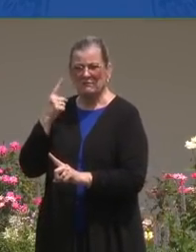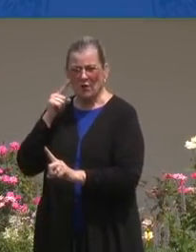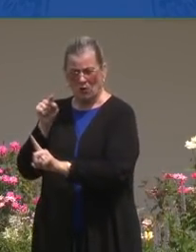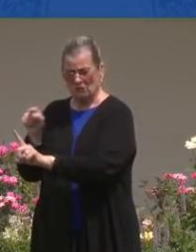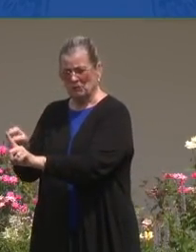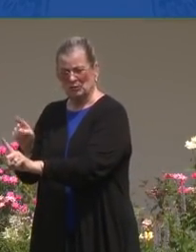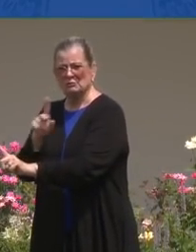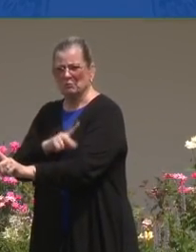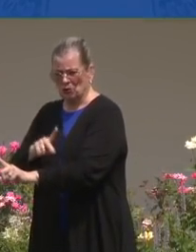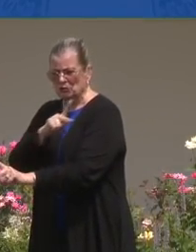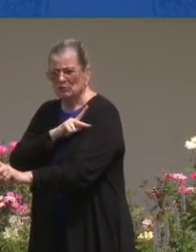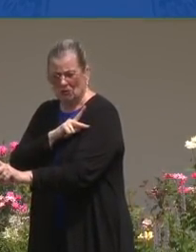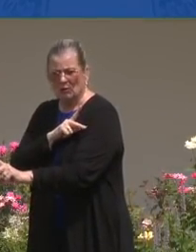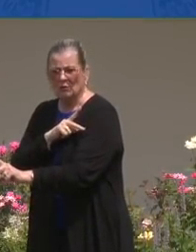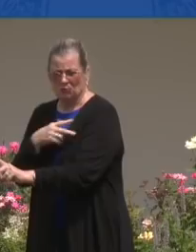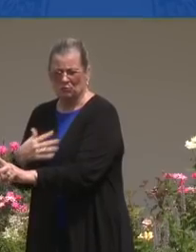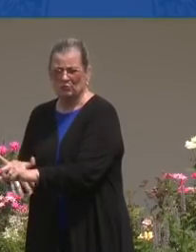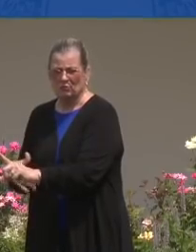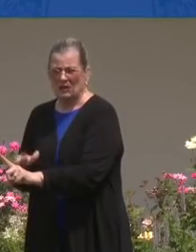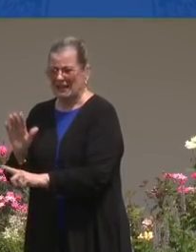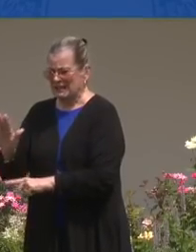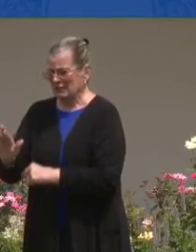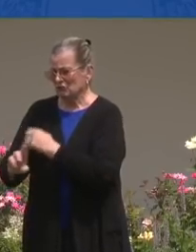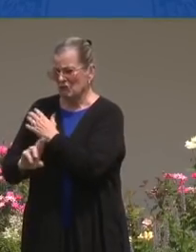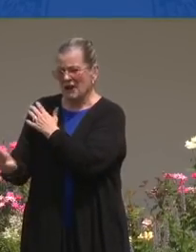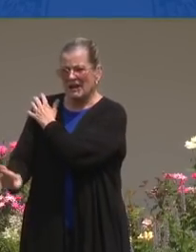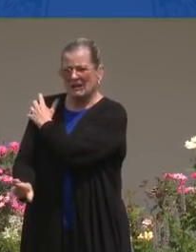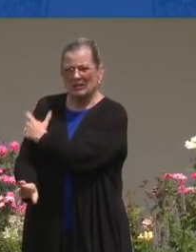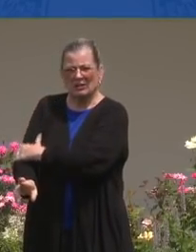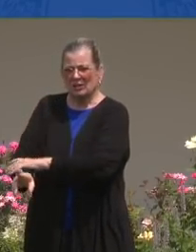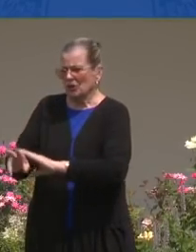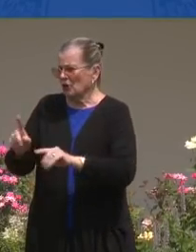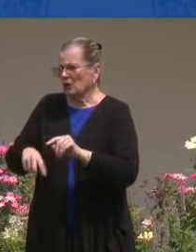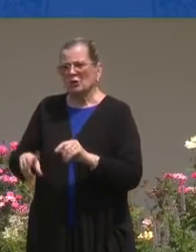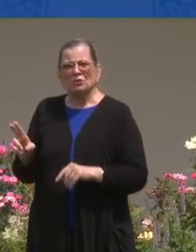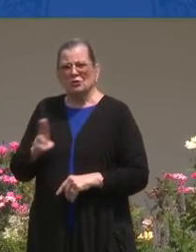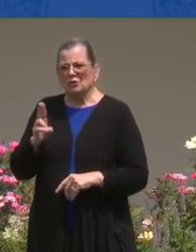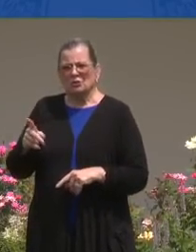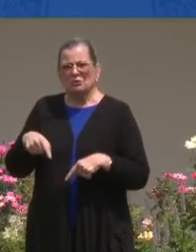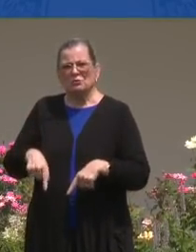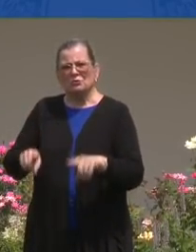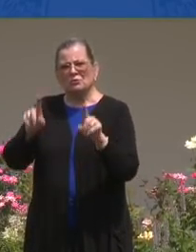who laid out in a hospital for almost three years his injury listed,